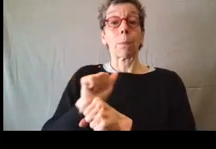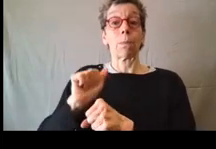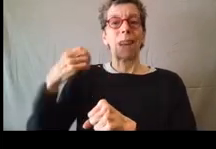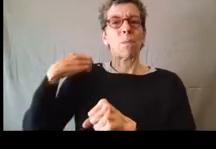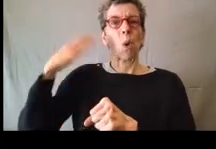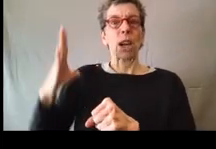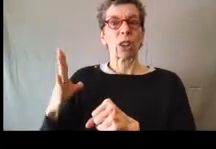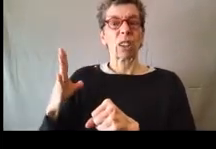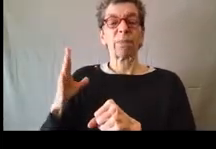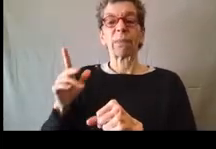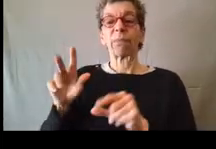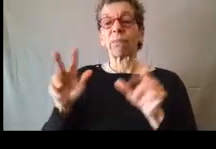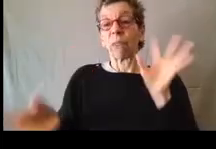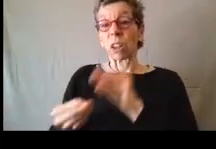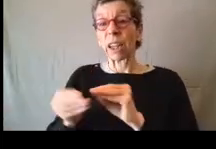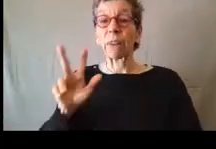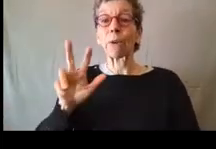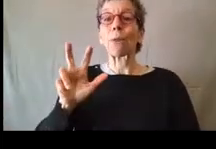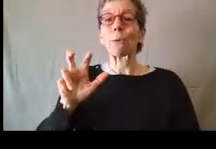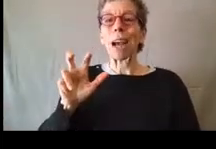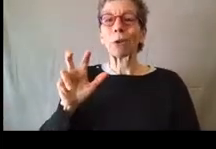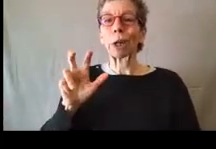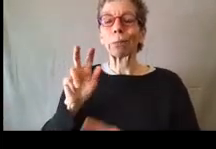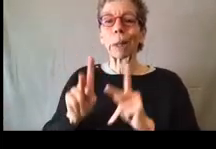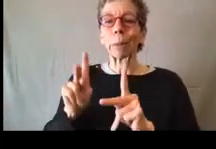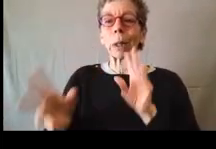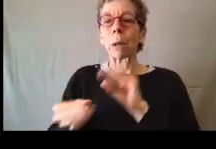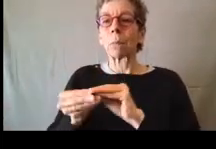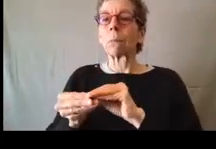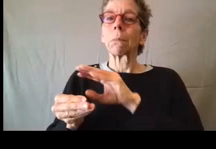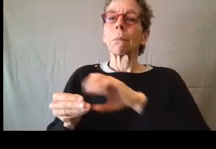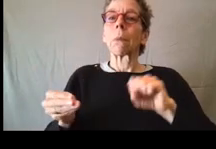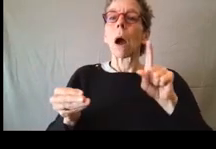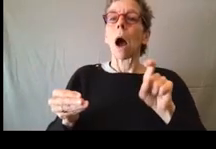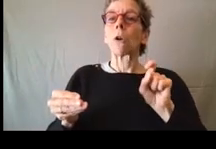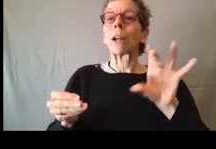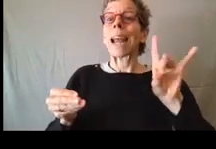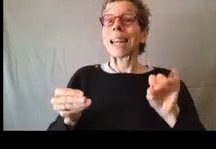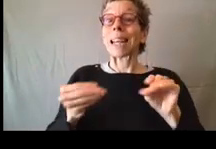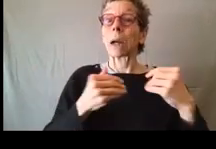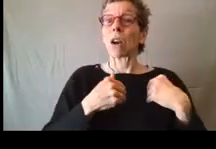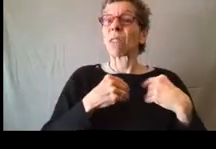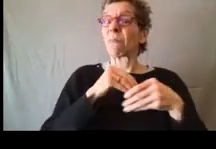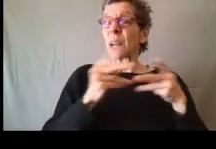And engaged 300 individuals, 180 of whom were hiring management positions, found that high